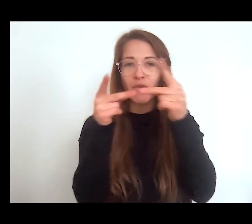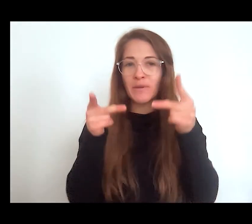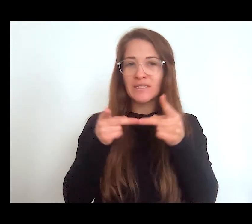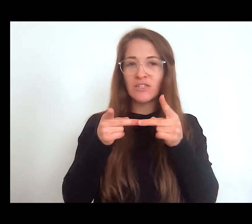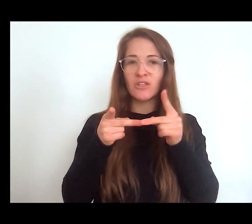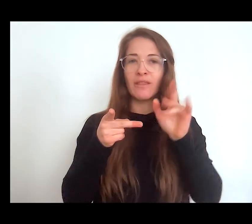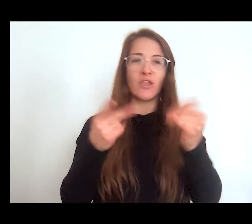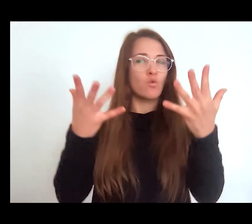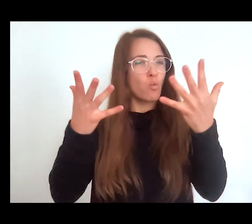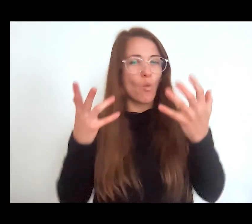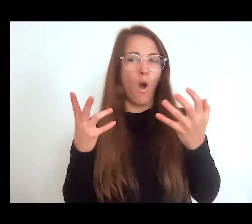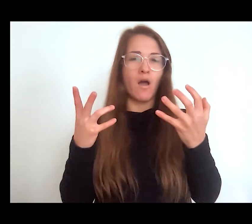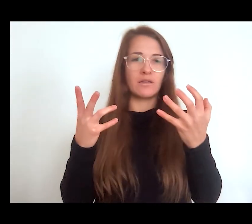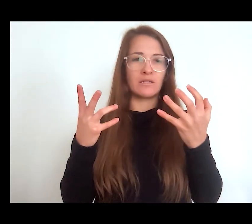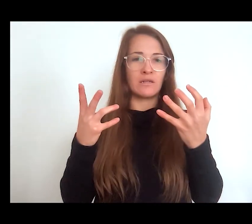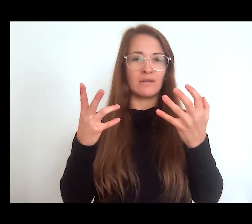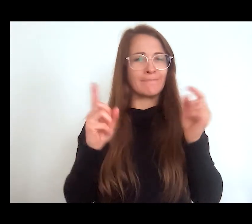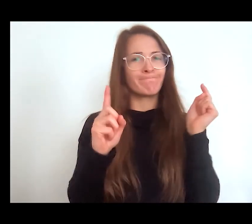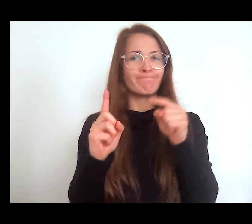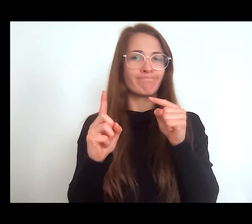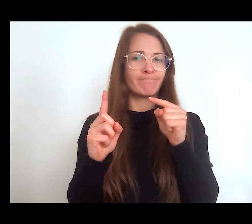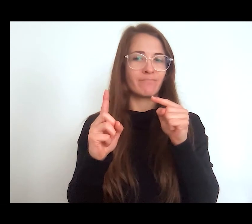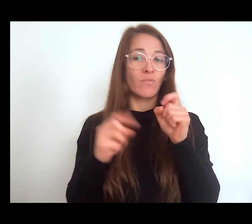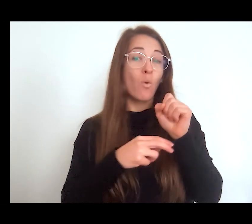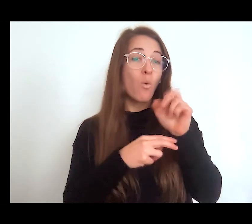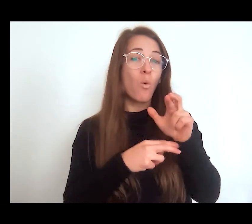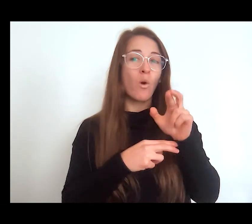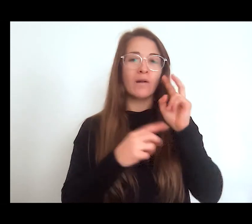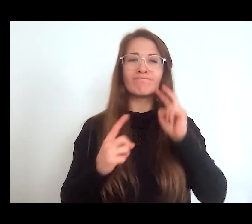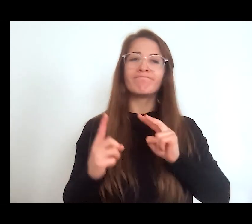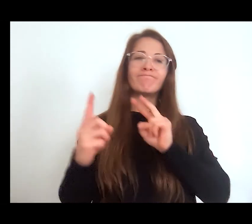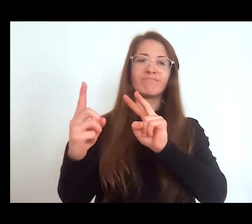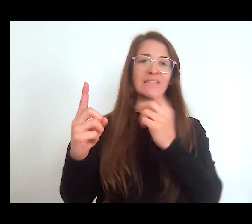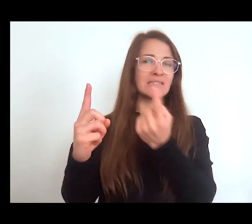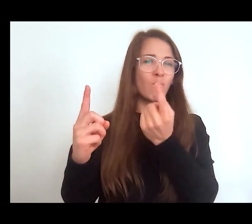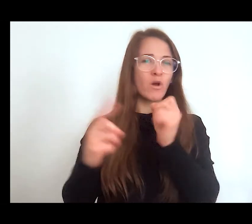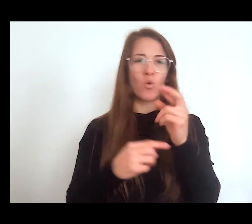IDEA OF A POSITION THAT YOU WANT TO BE IN, OR YOU LOOK UP TO